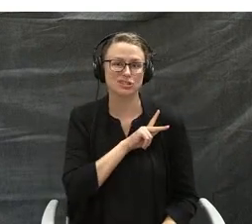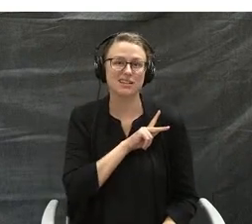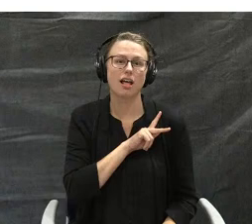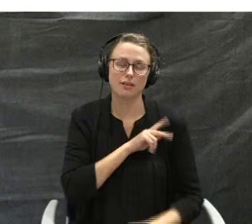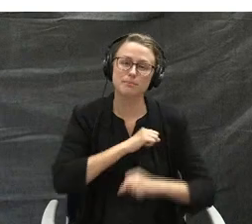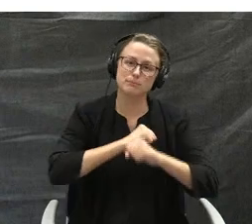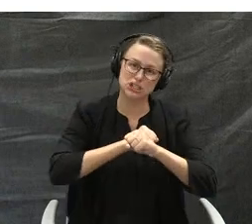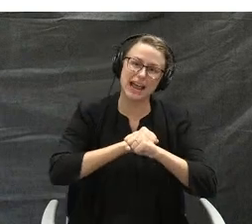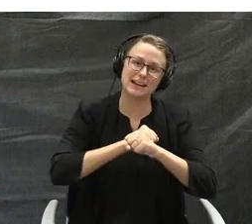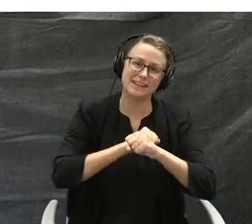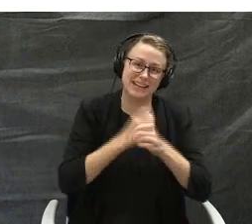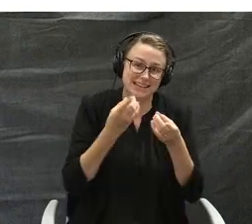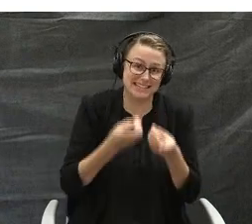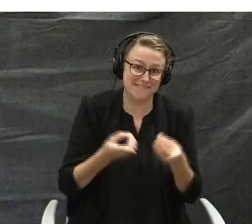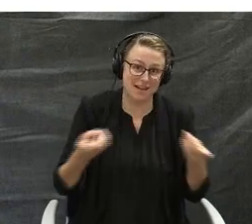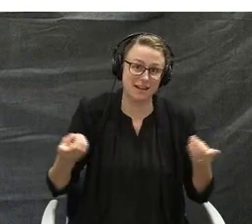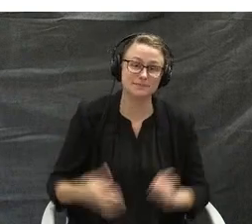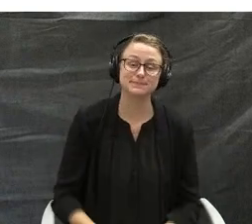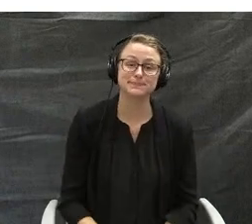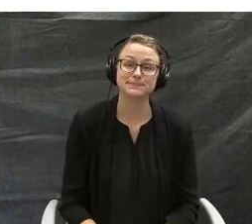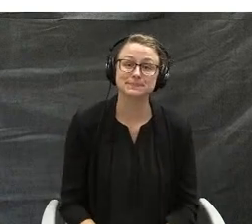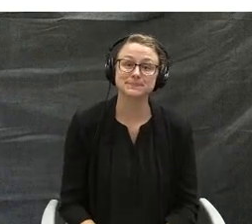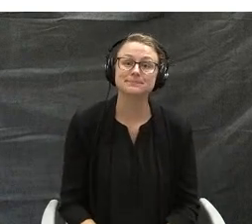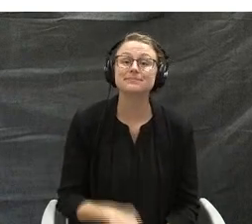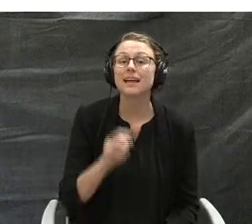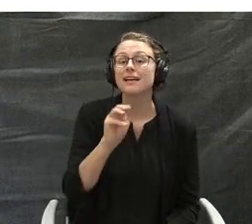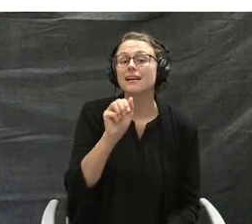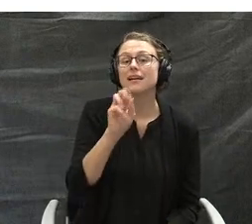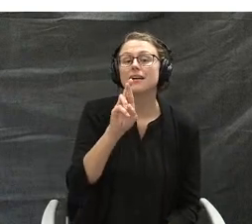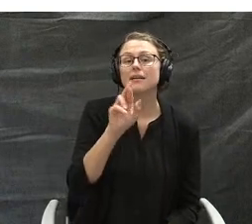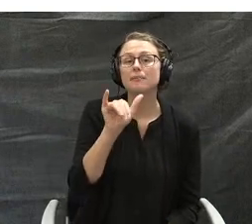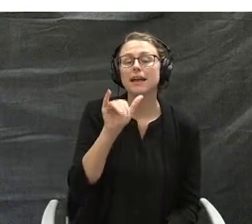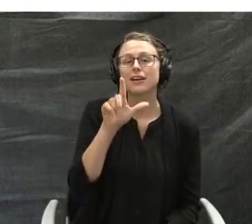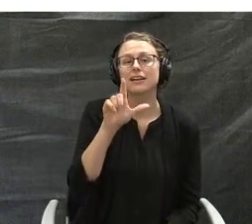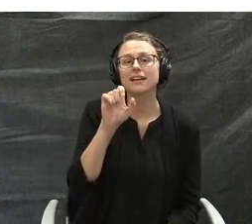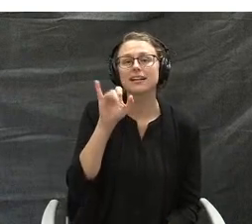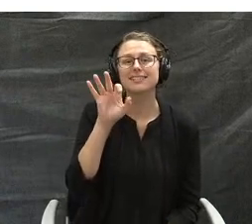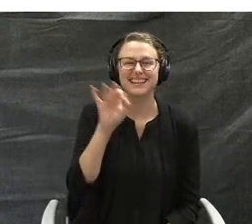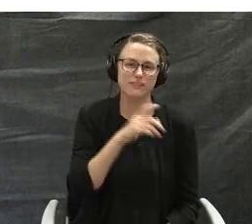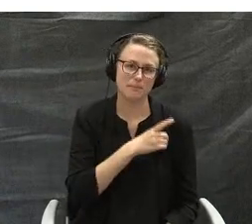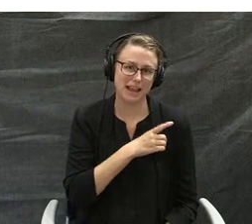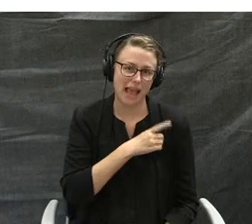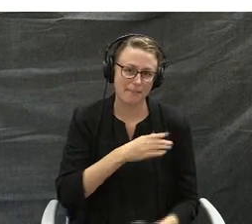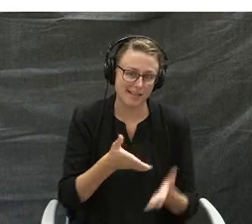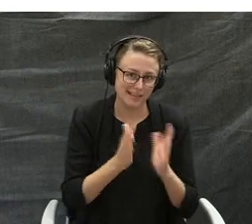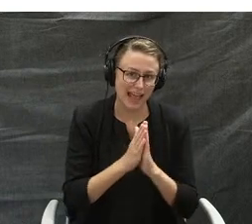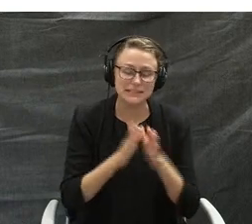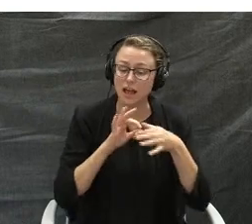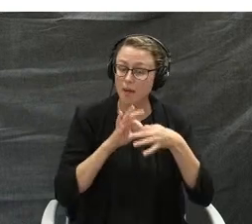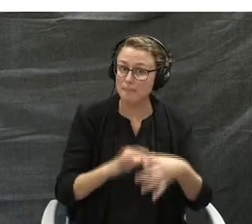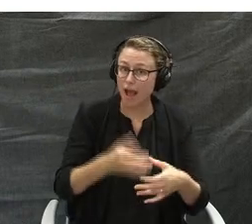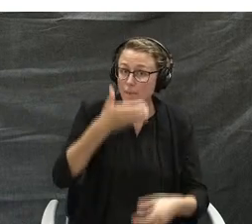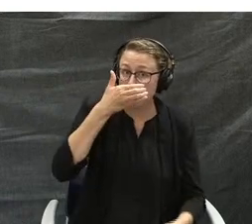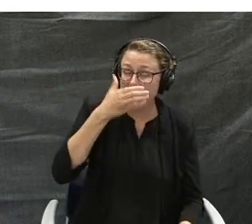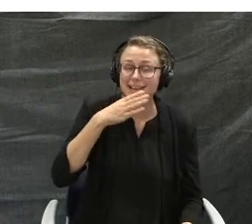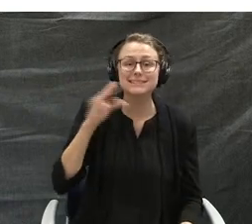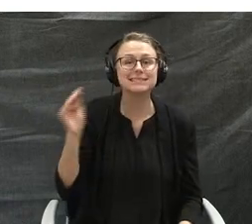protective devices. Mary leaf of Minneapolis asks regarding masks and face Shields. My daughter is an epidemiologist with the